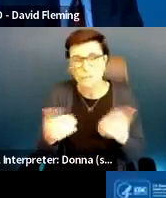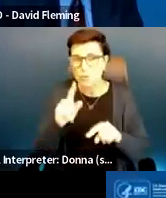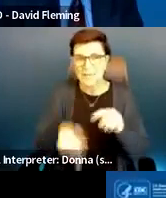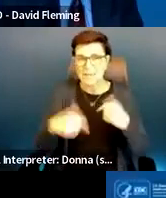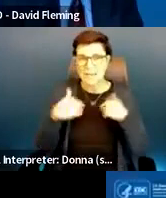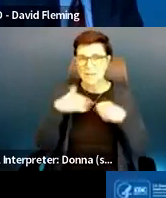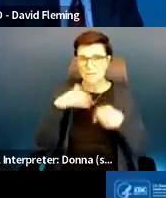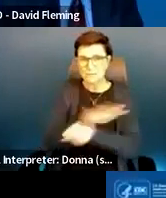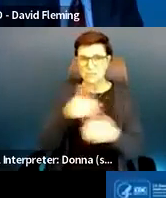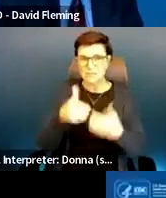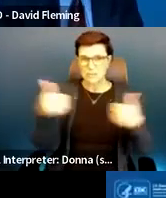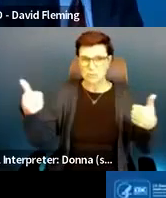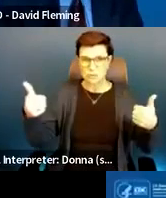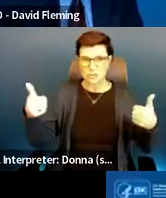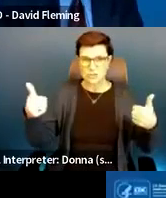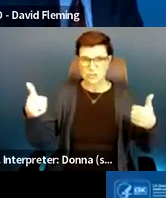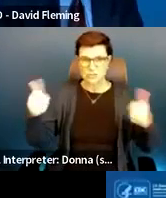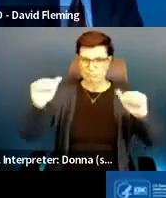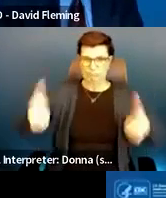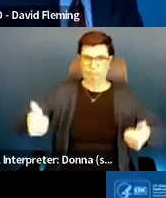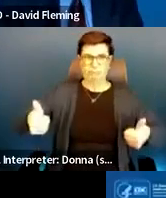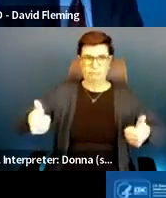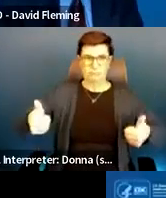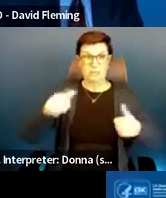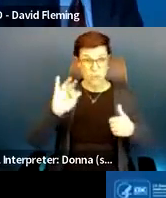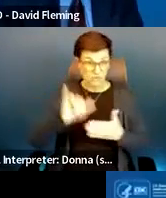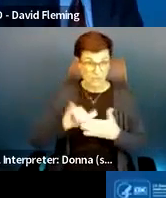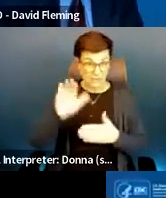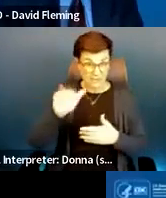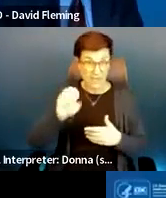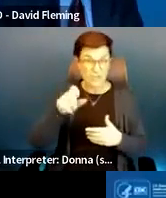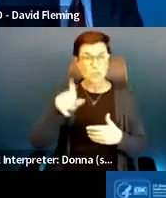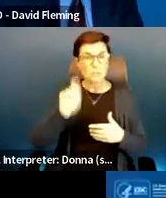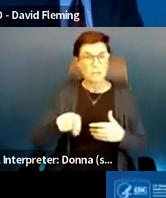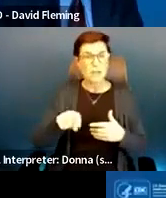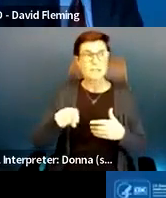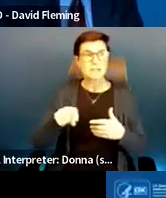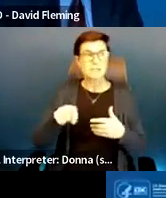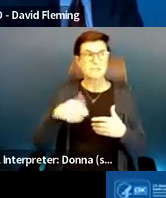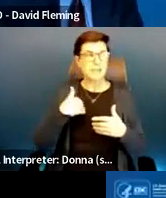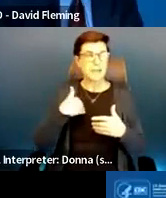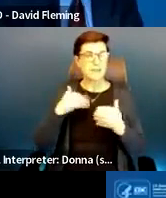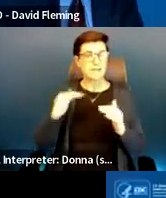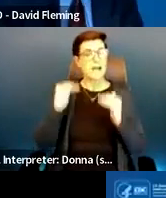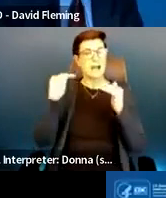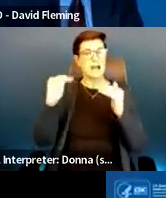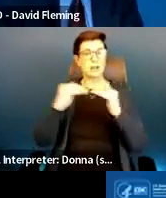And in that case, then you need to default to the higher level of quality oversight.